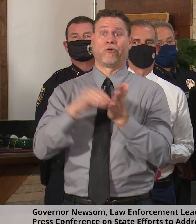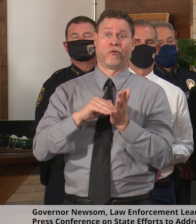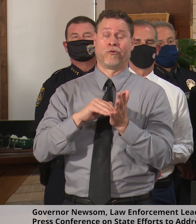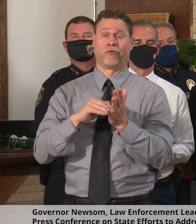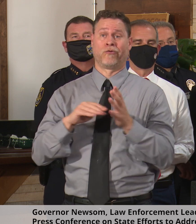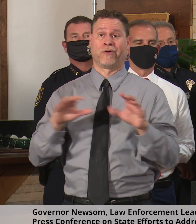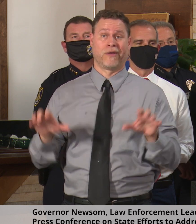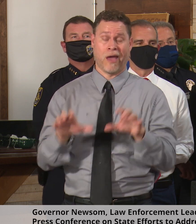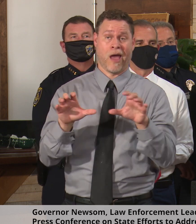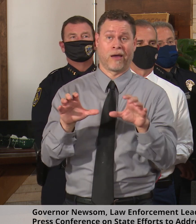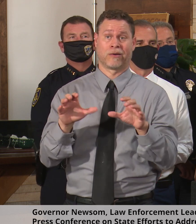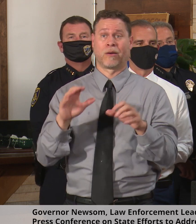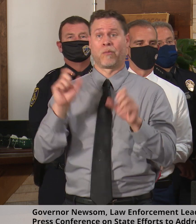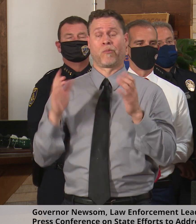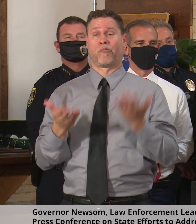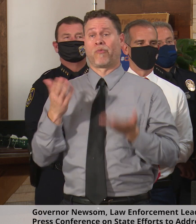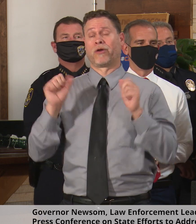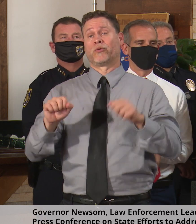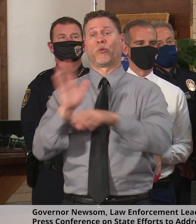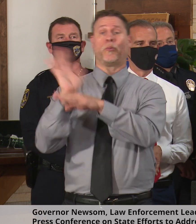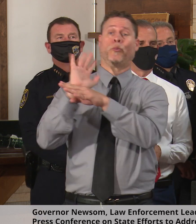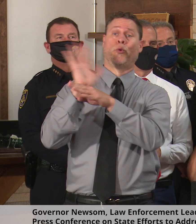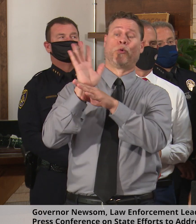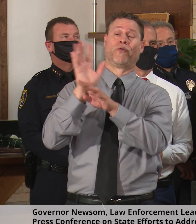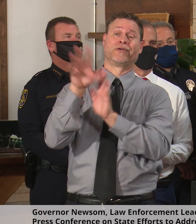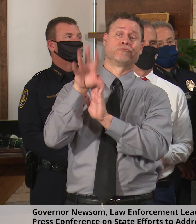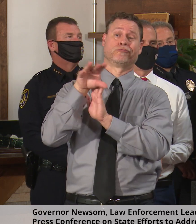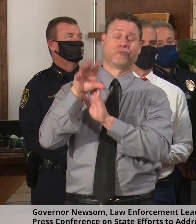We probably could do a movie on how much, how many hurdles we went through to get this done